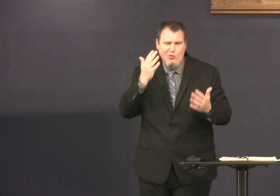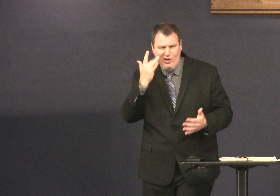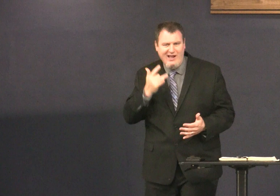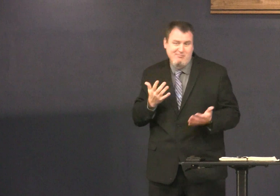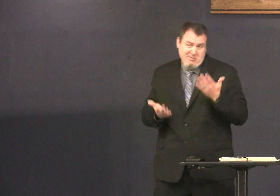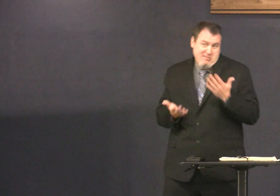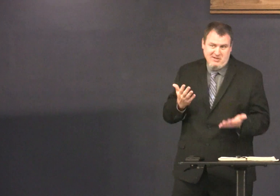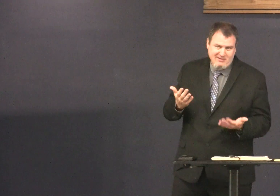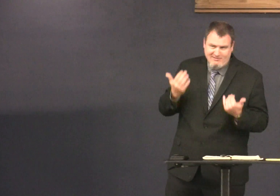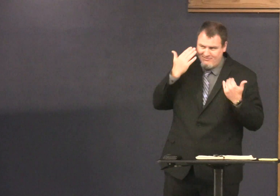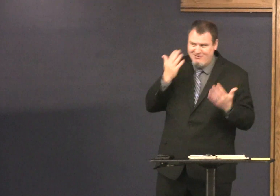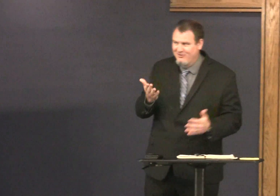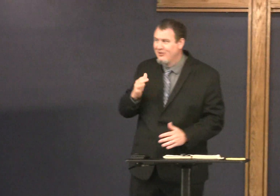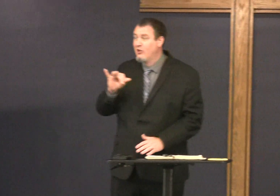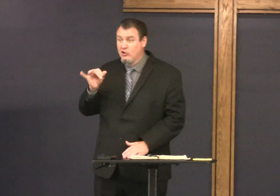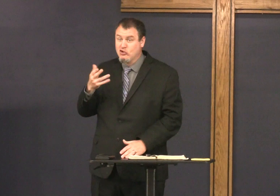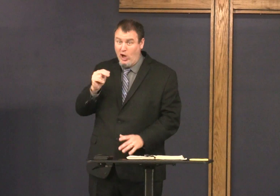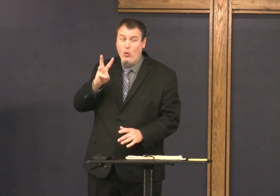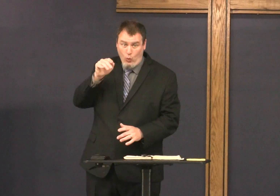maybe John was sleeping I don't know but